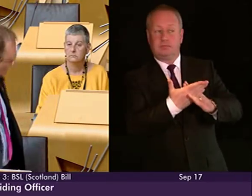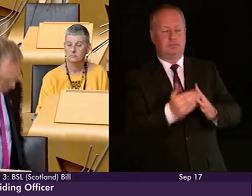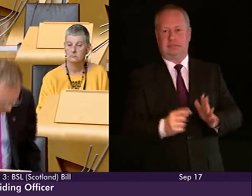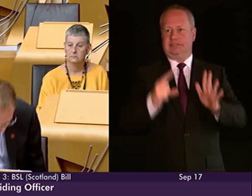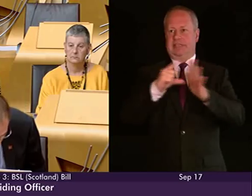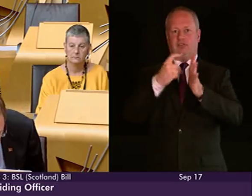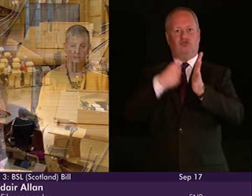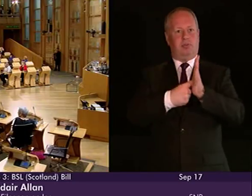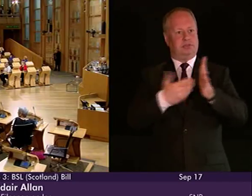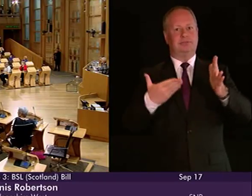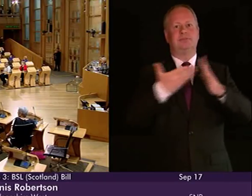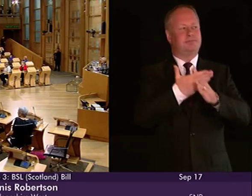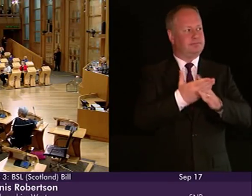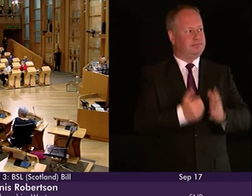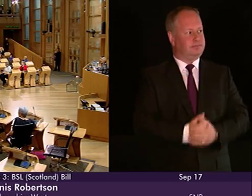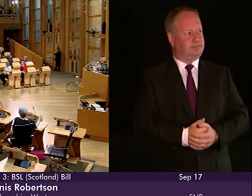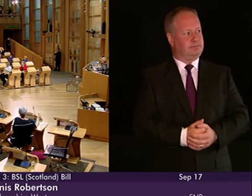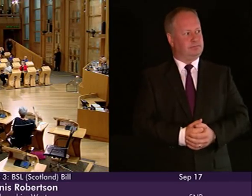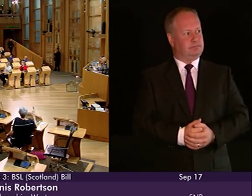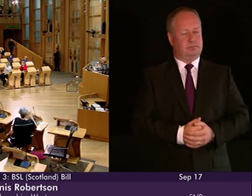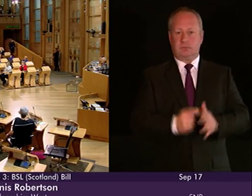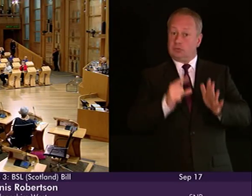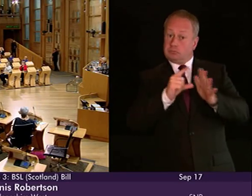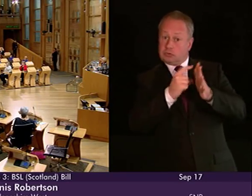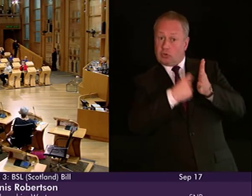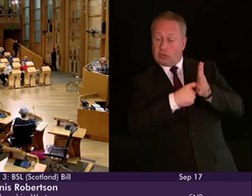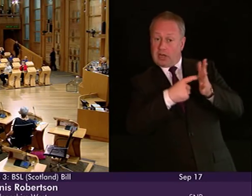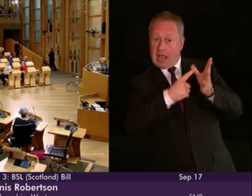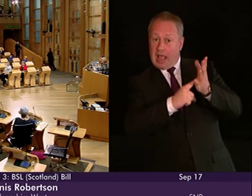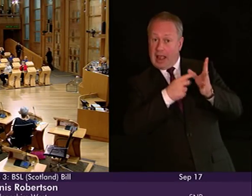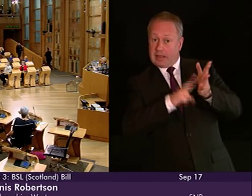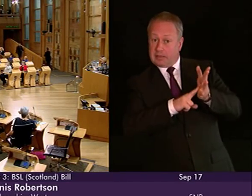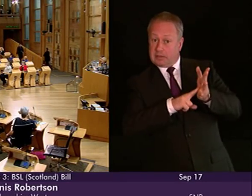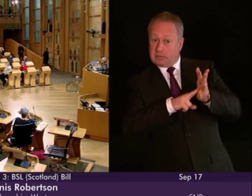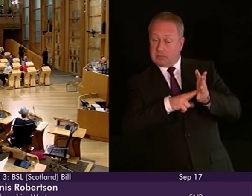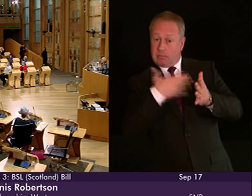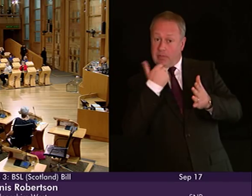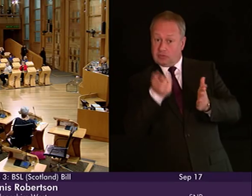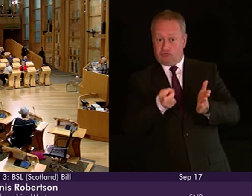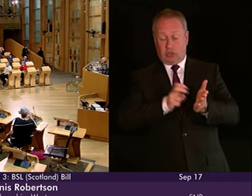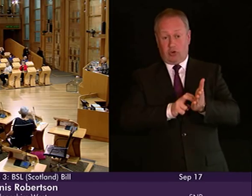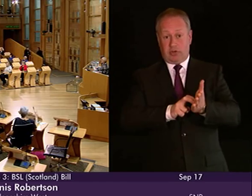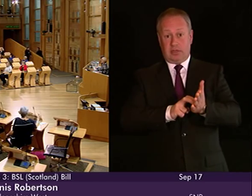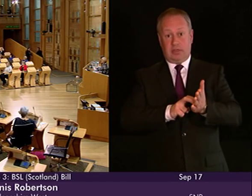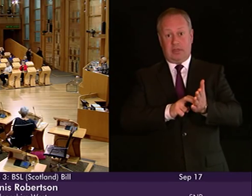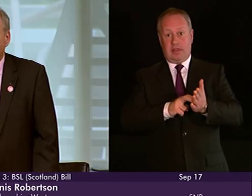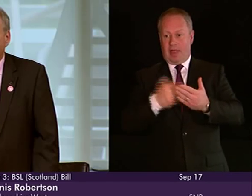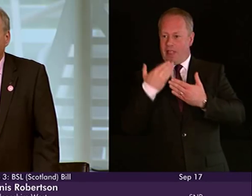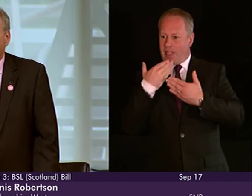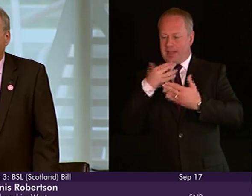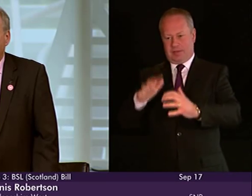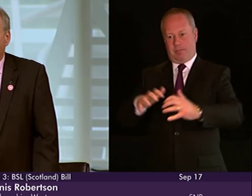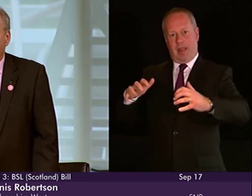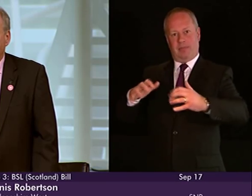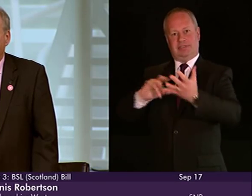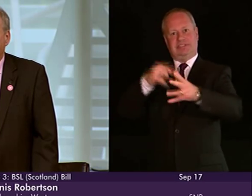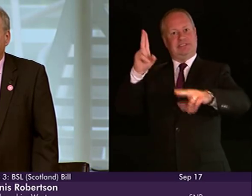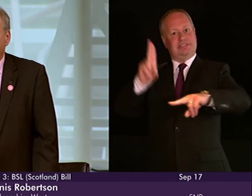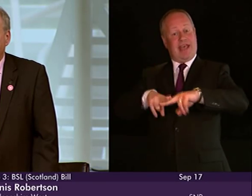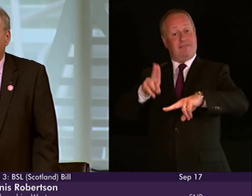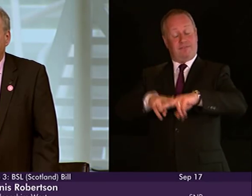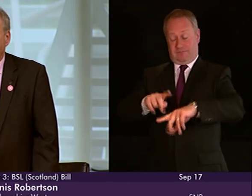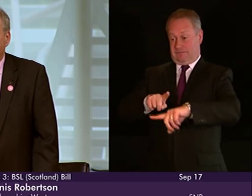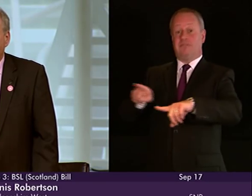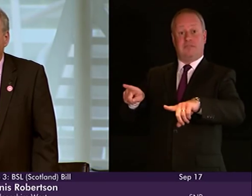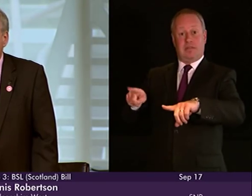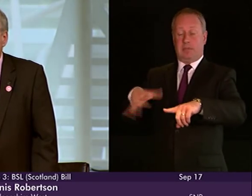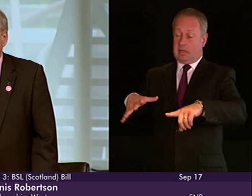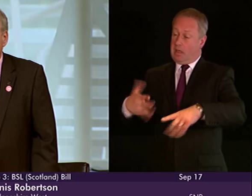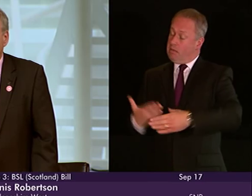Dennis Robertson: Will Dr Allan also thank the parliamentary staff who have worked tirelessly